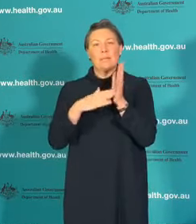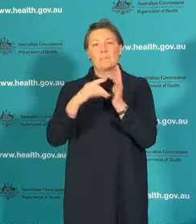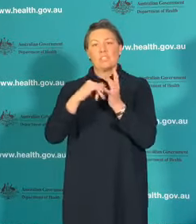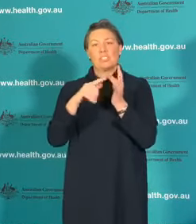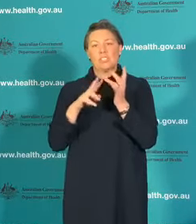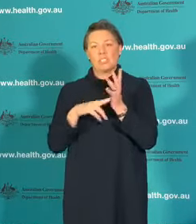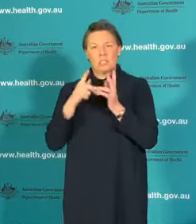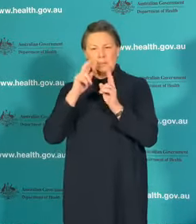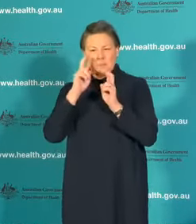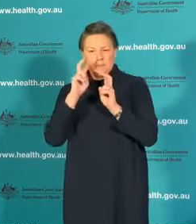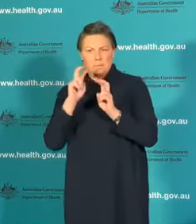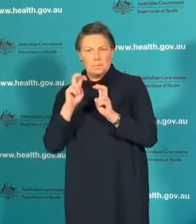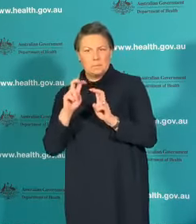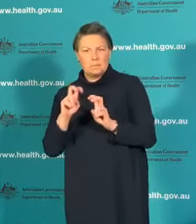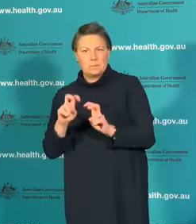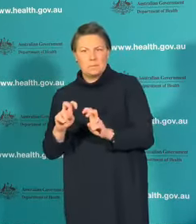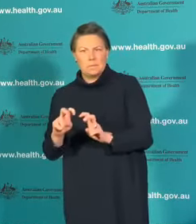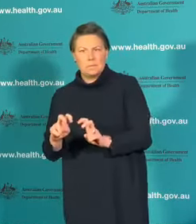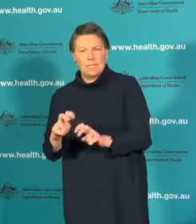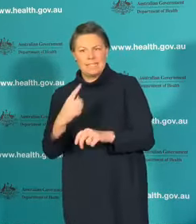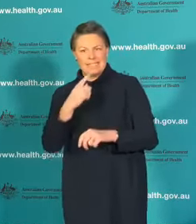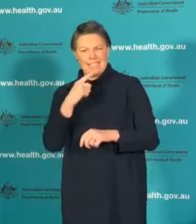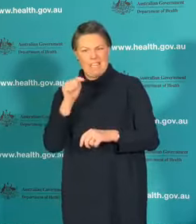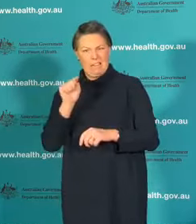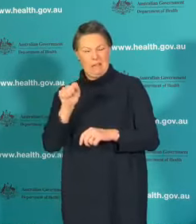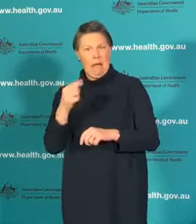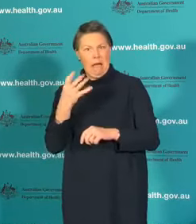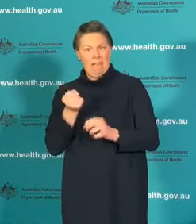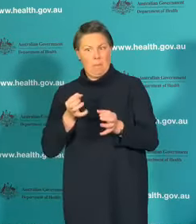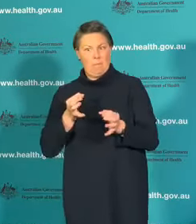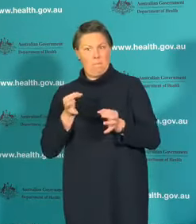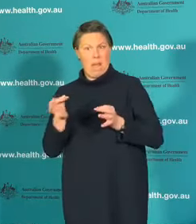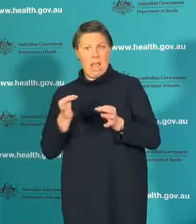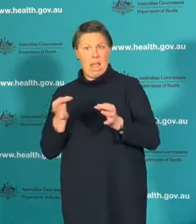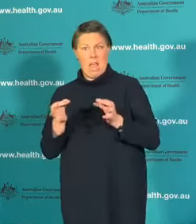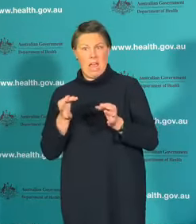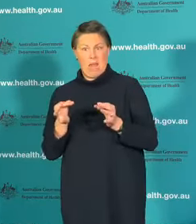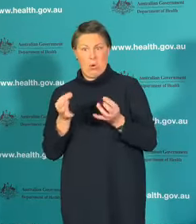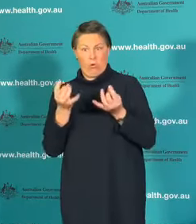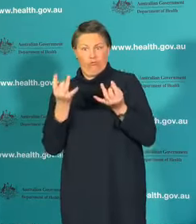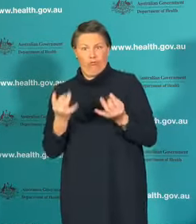regulator had a specific plan to deal with infections in the aged care sector.